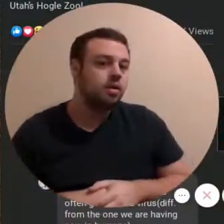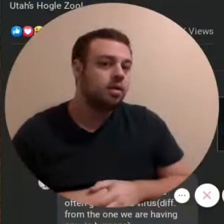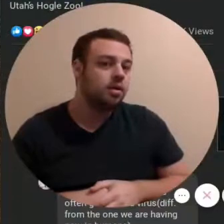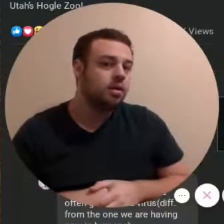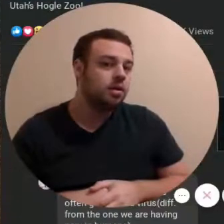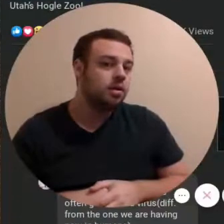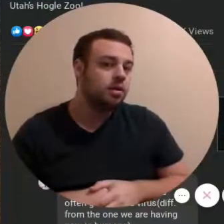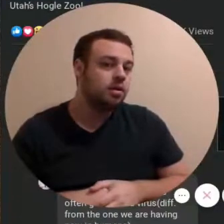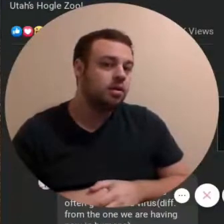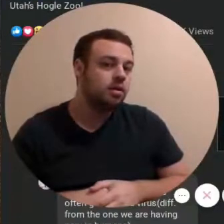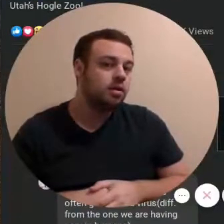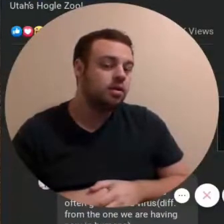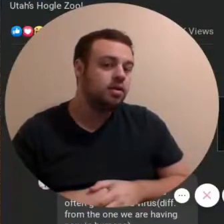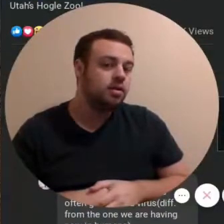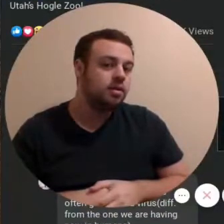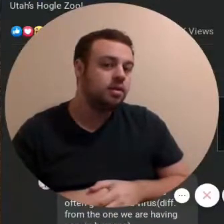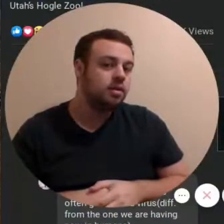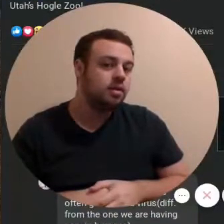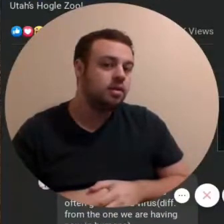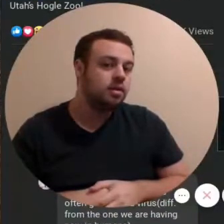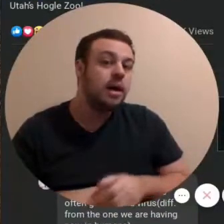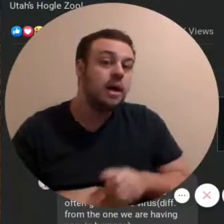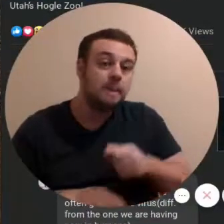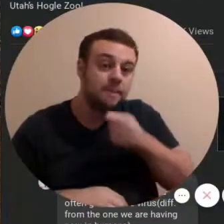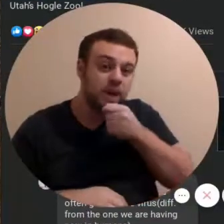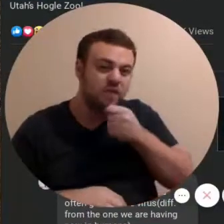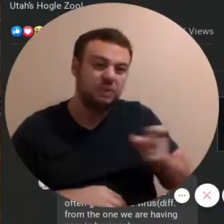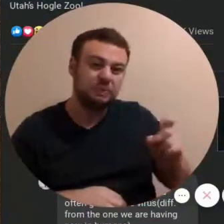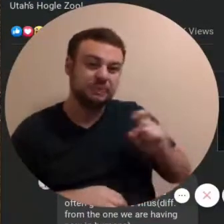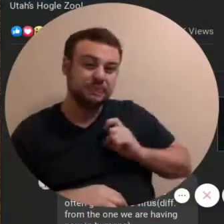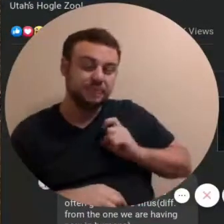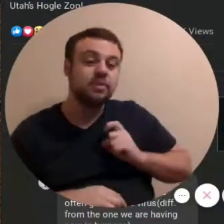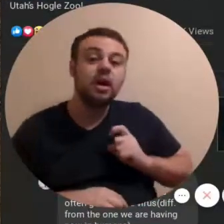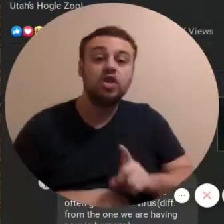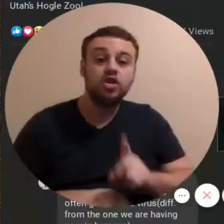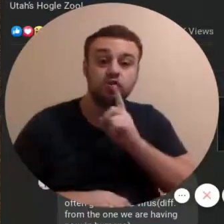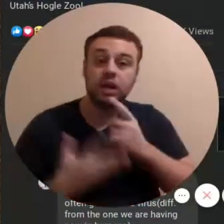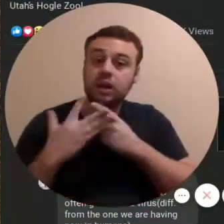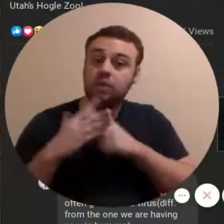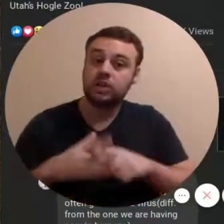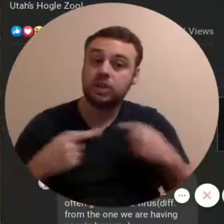Gwen: We've had red foxes since last summer. So we have four red foxes.